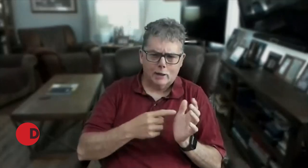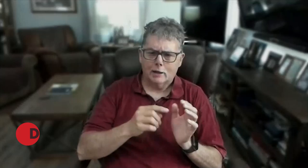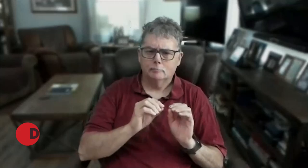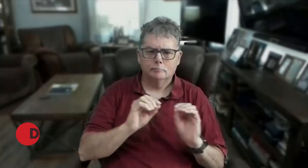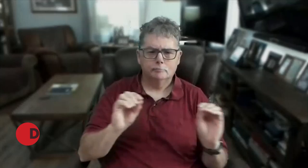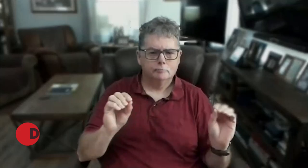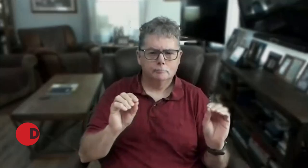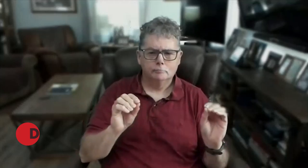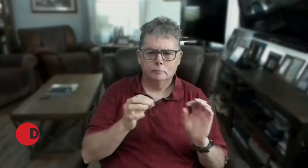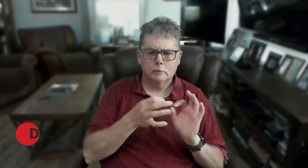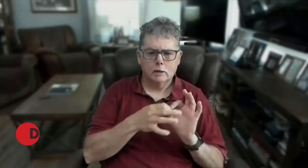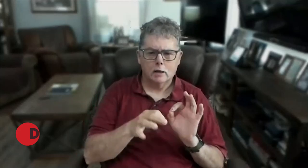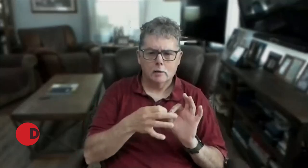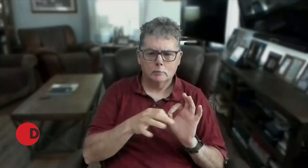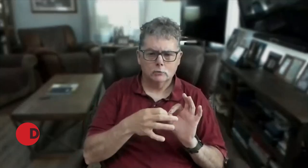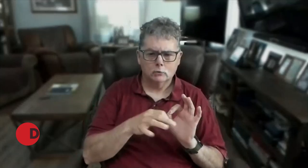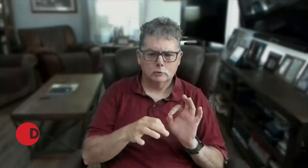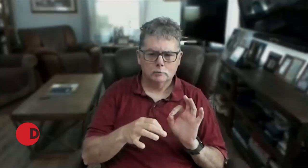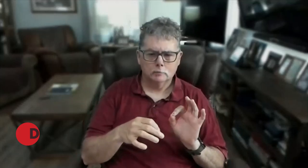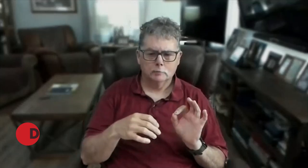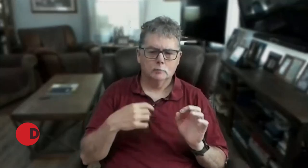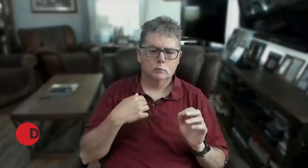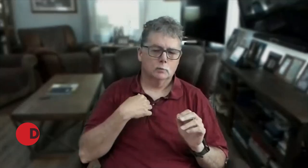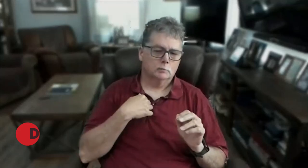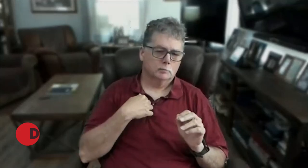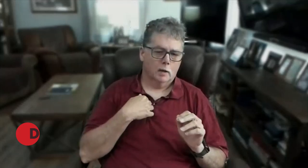TV program has no captions.